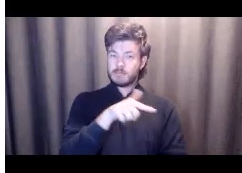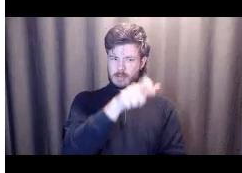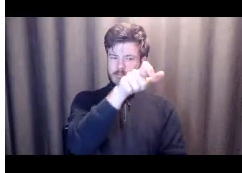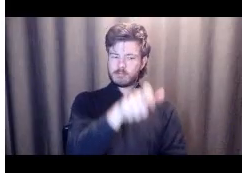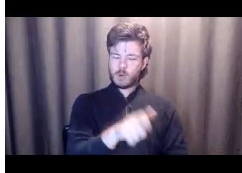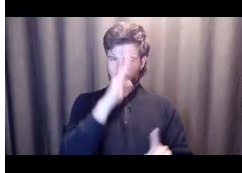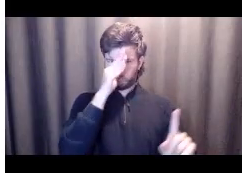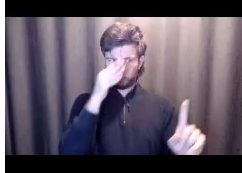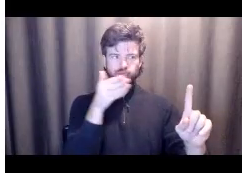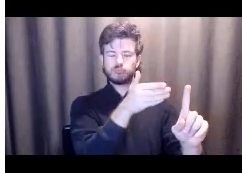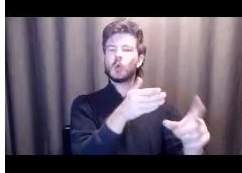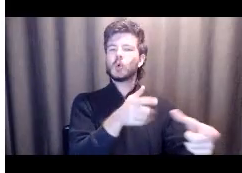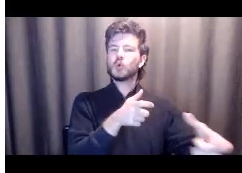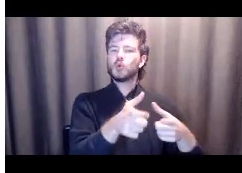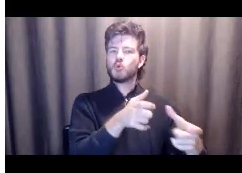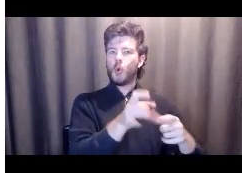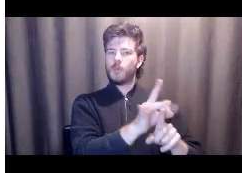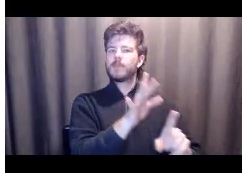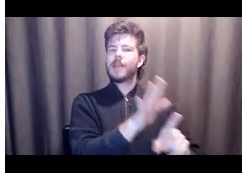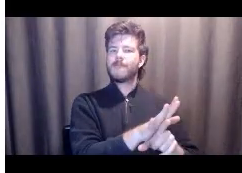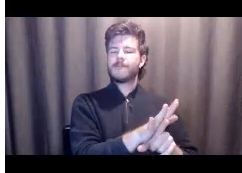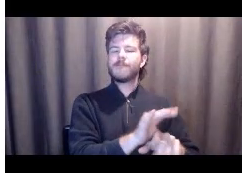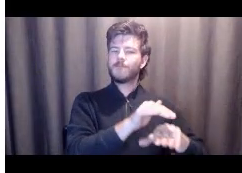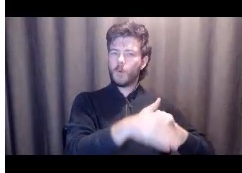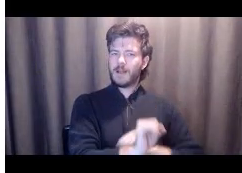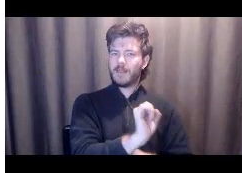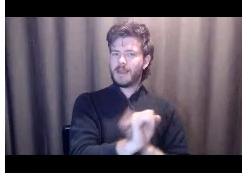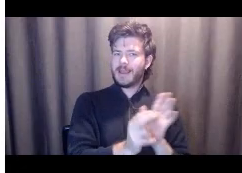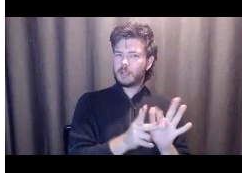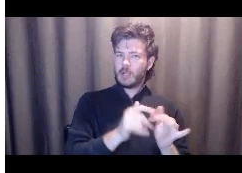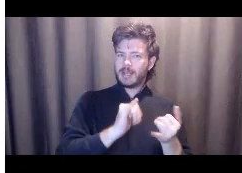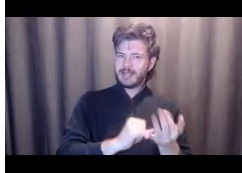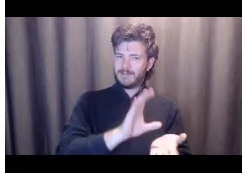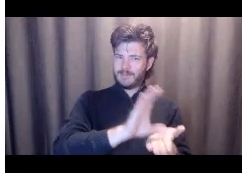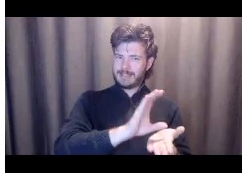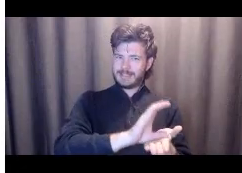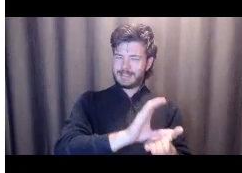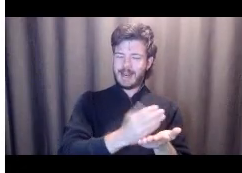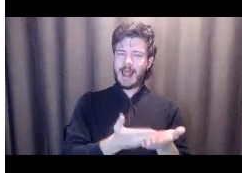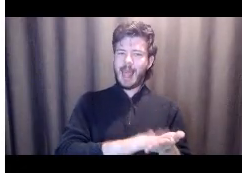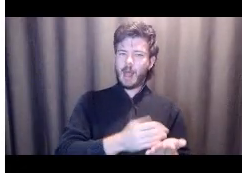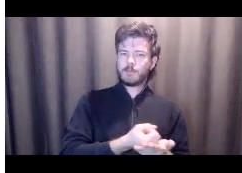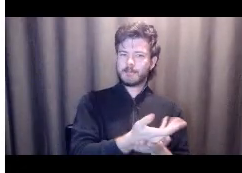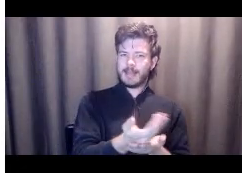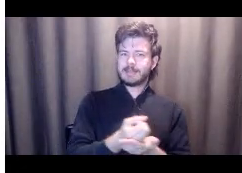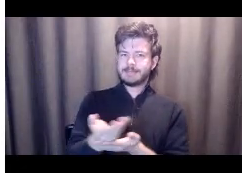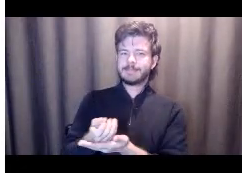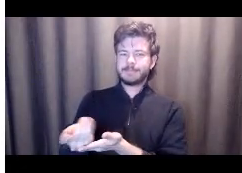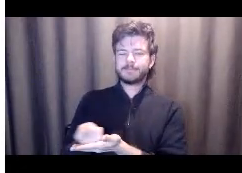over NDIS funding and how it is spent, and have the flexibility